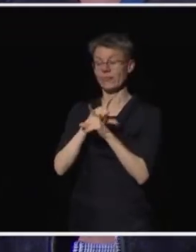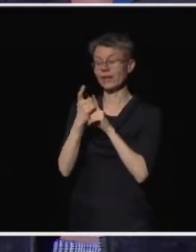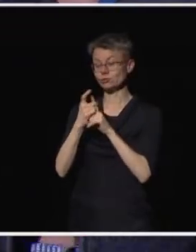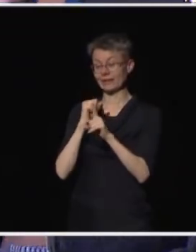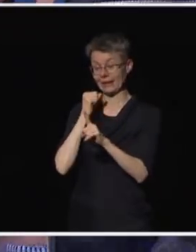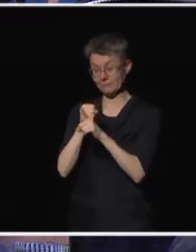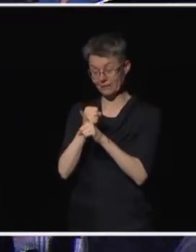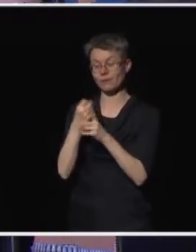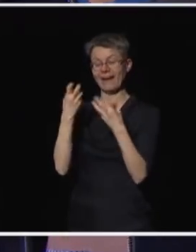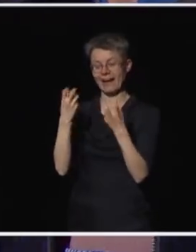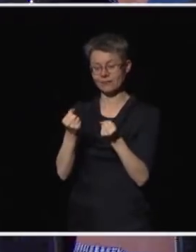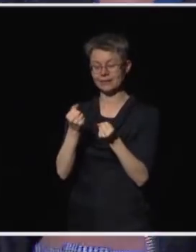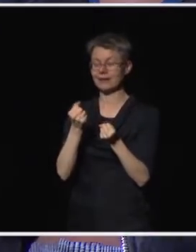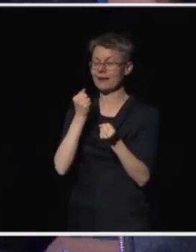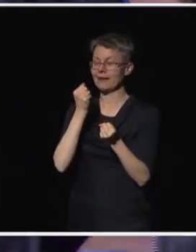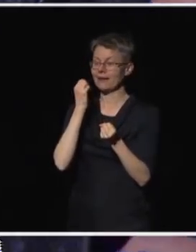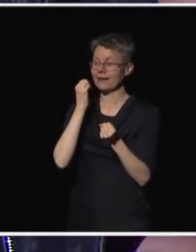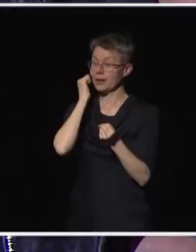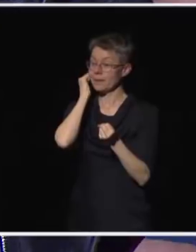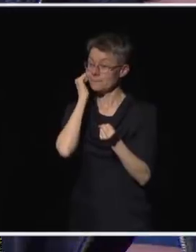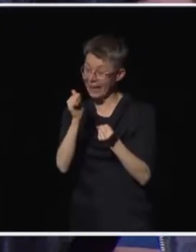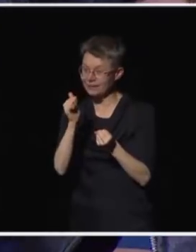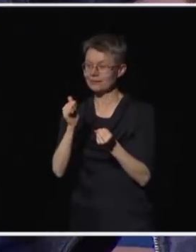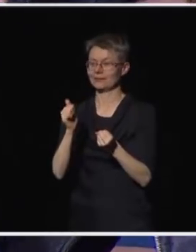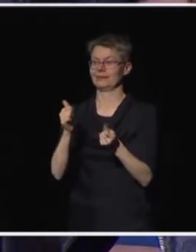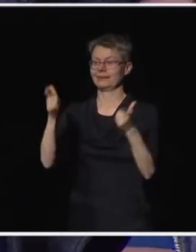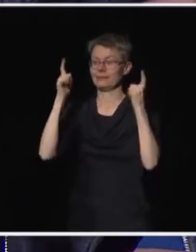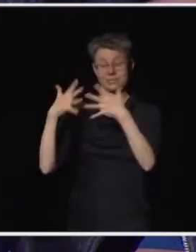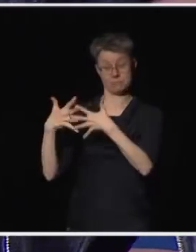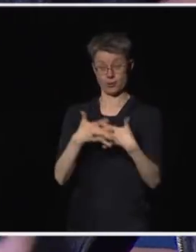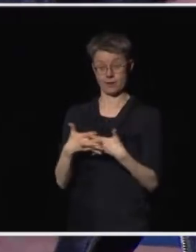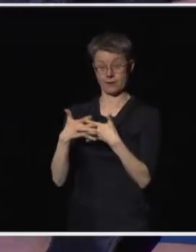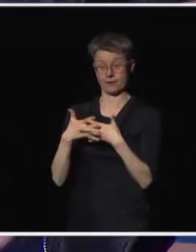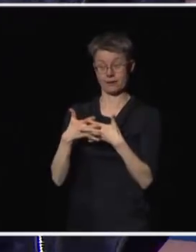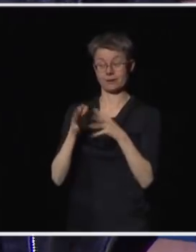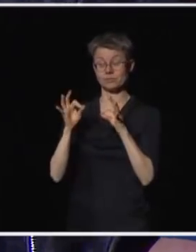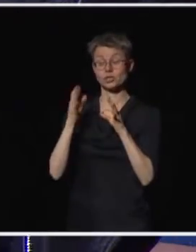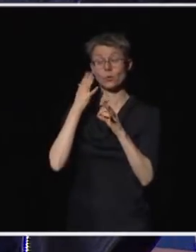be of having an African American Captain America, especially when the mantle of Captain America is fighting